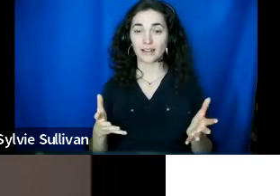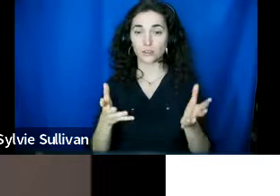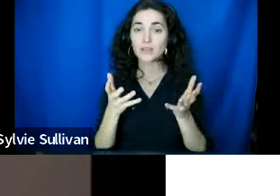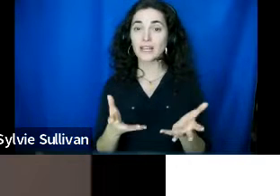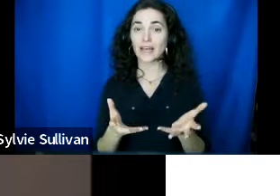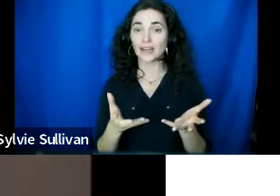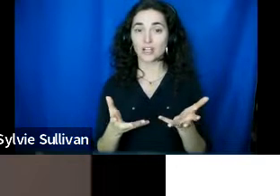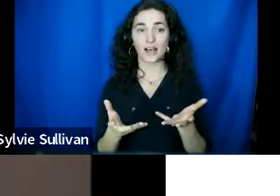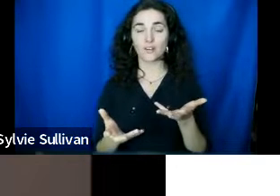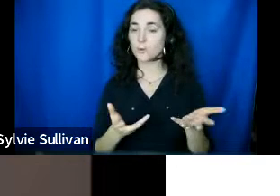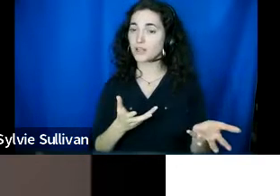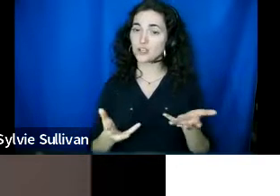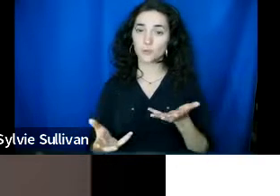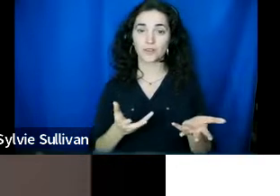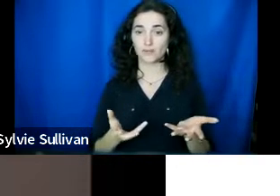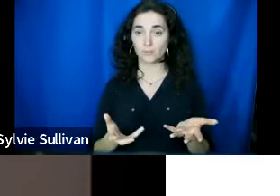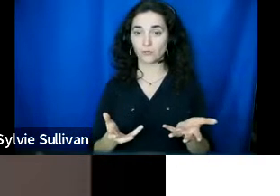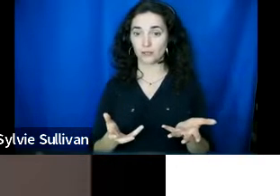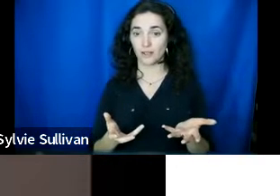And so you can actually have a communication with the deaf person.